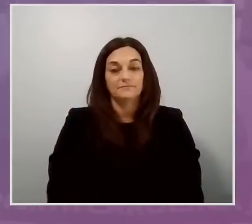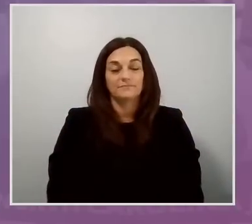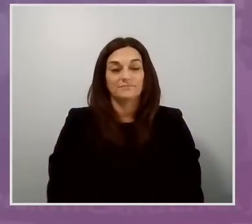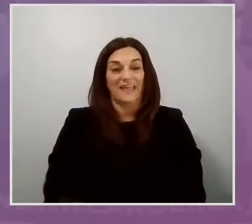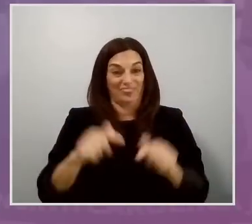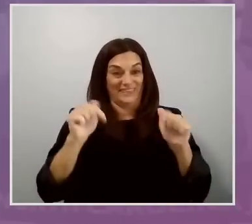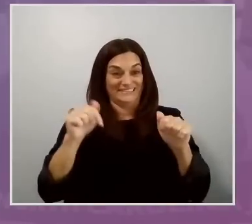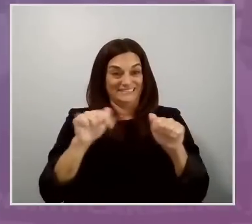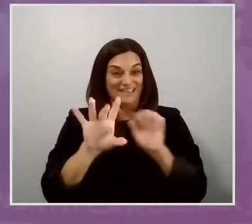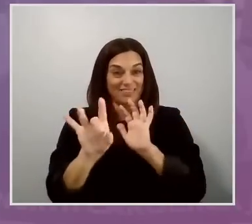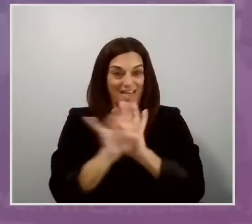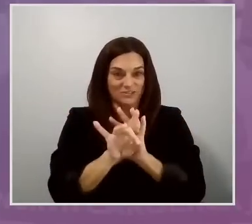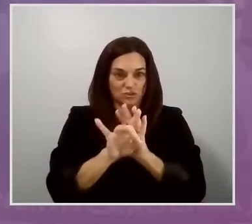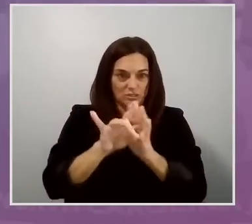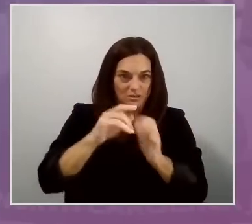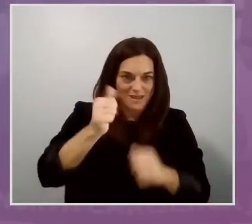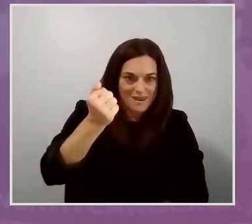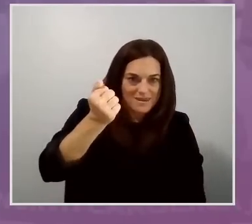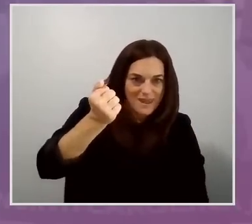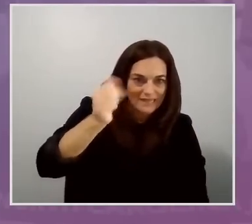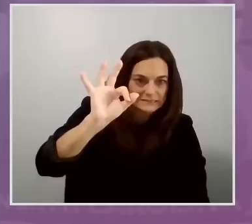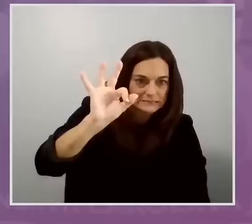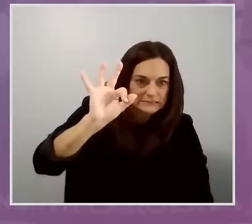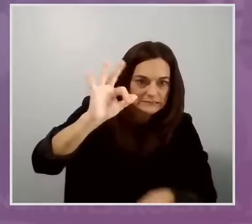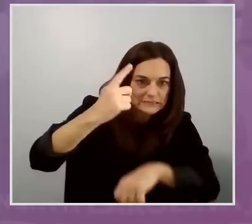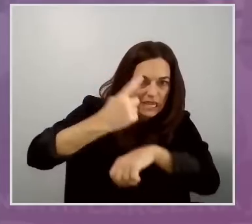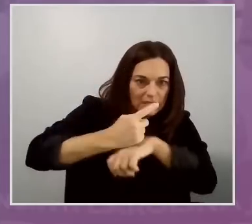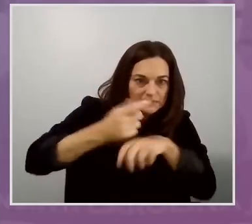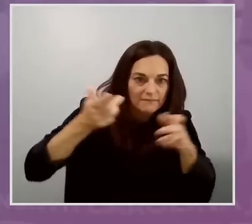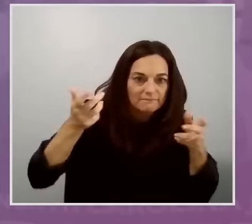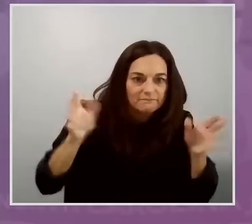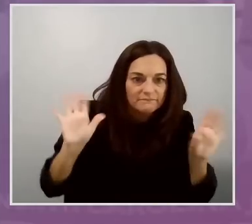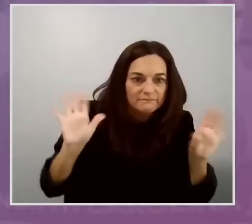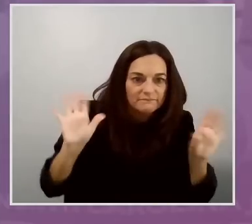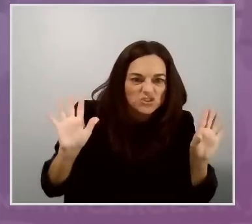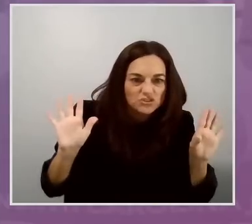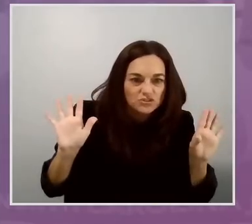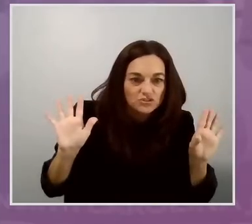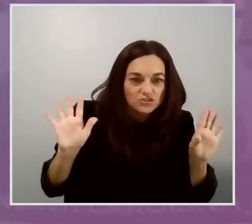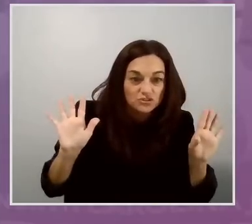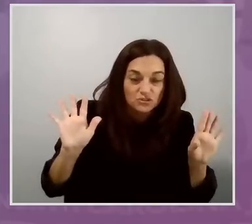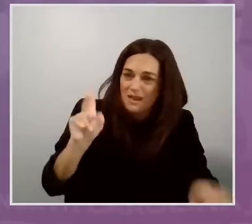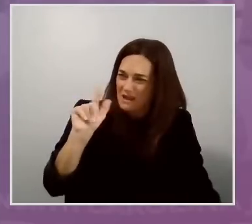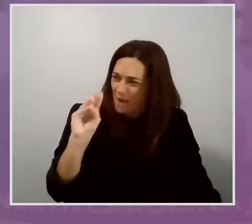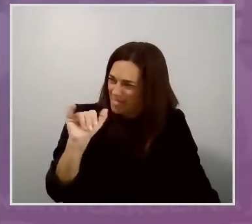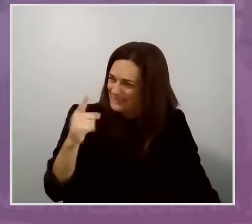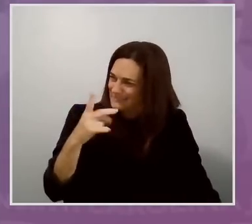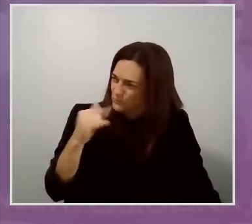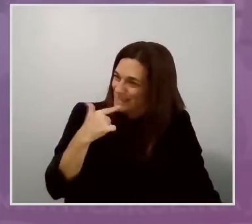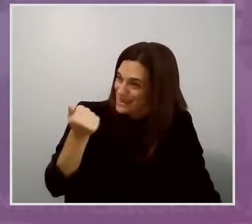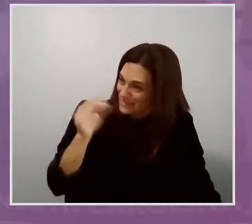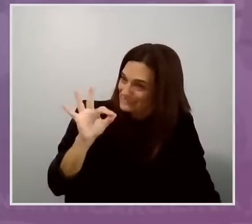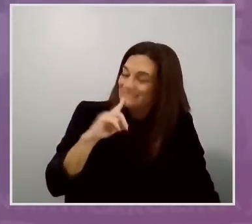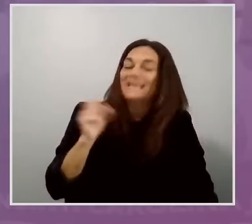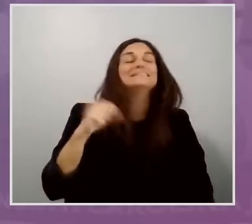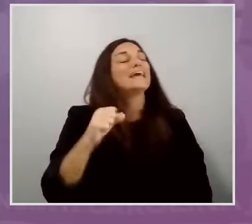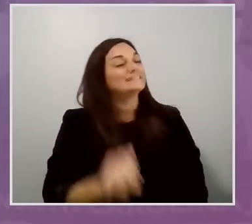THIS ELECTION ENDS IN 19 DAYS.